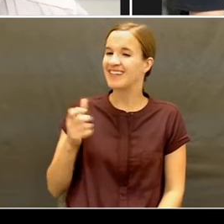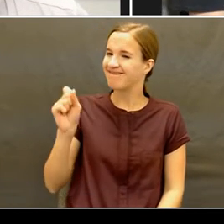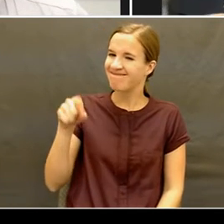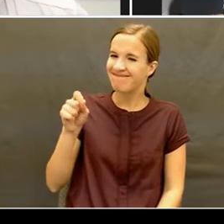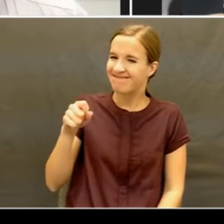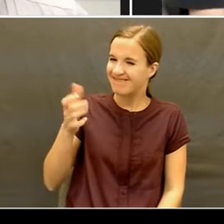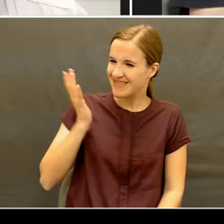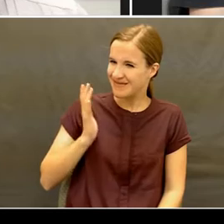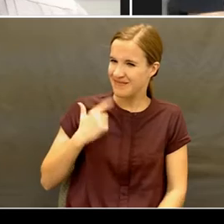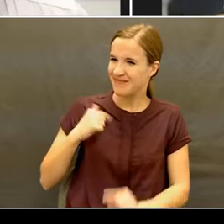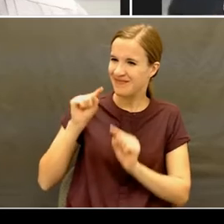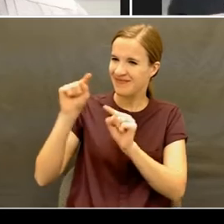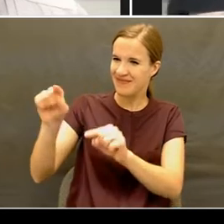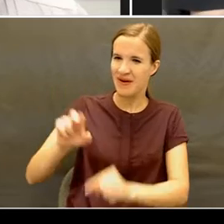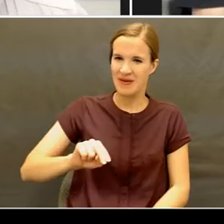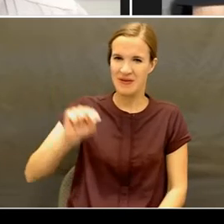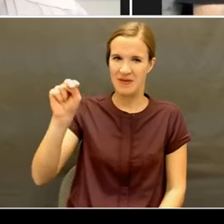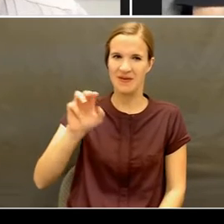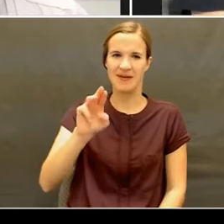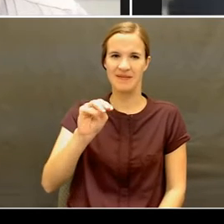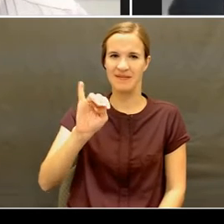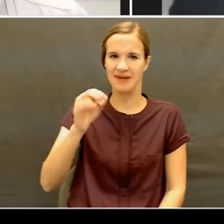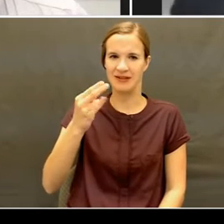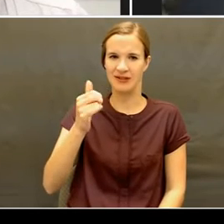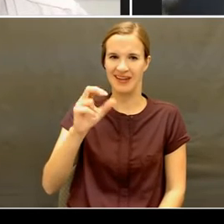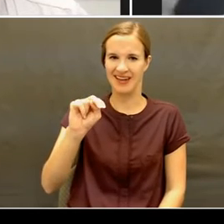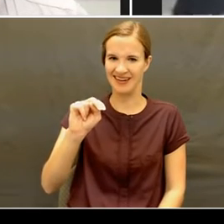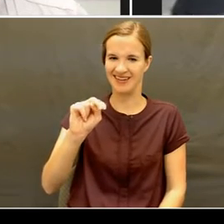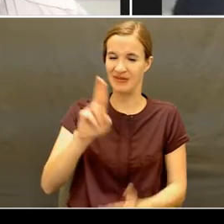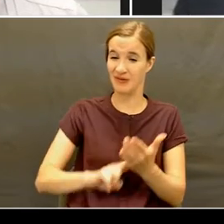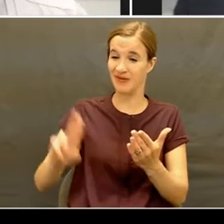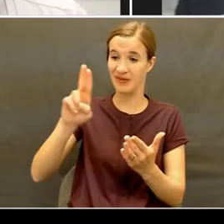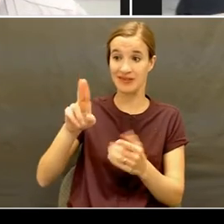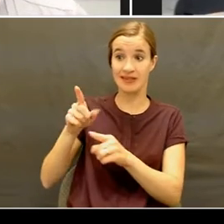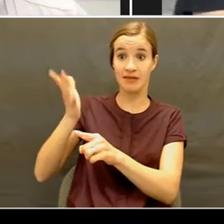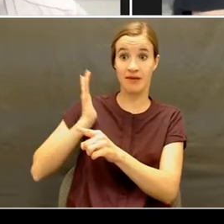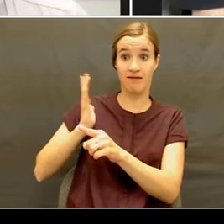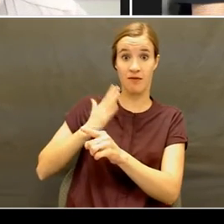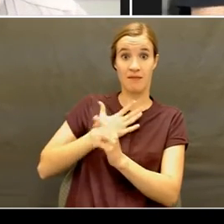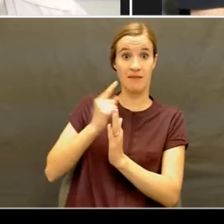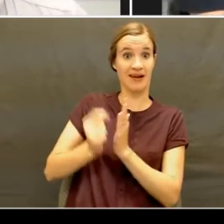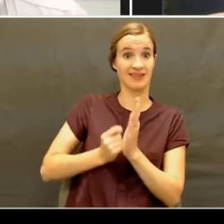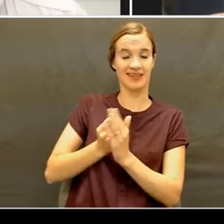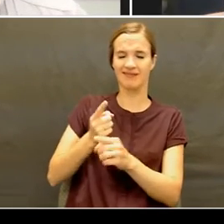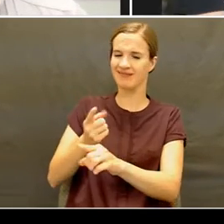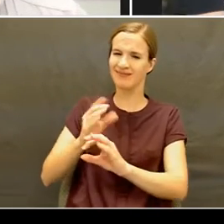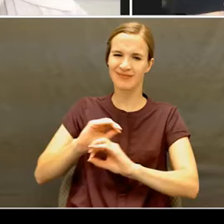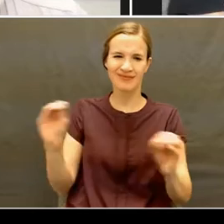Tom: In those days, they did not have any programs for people with dyslexia or learning disabilities.